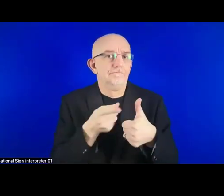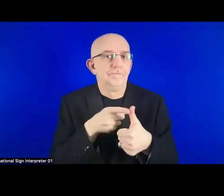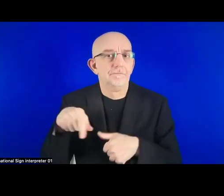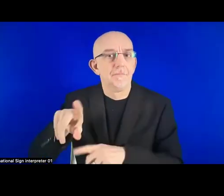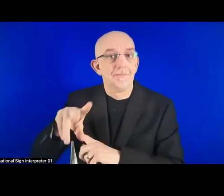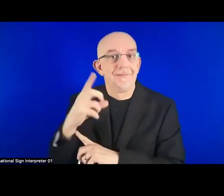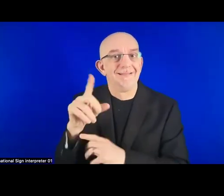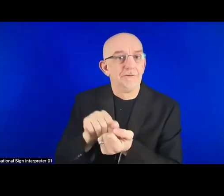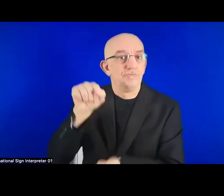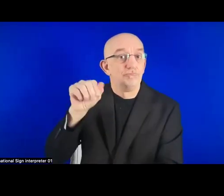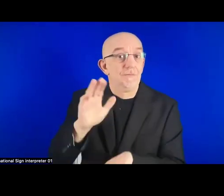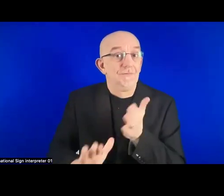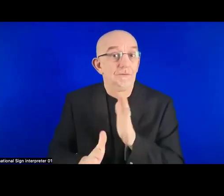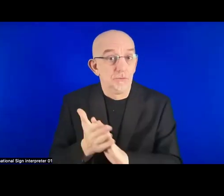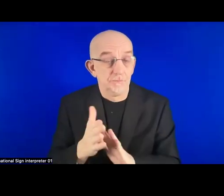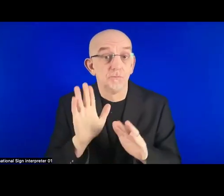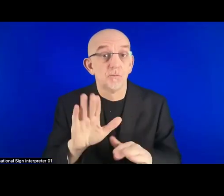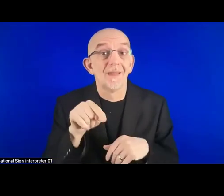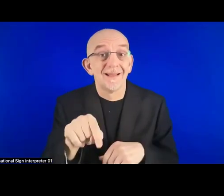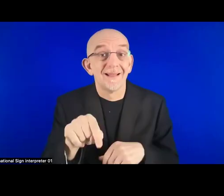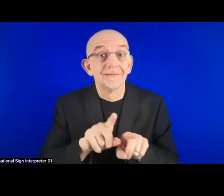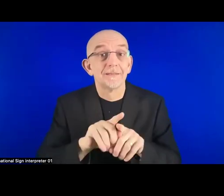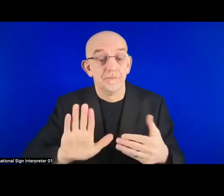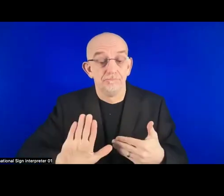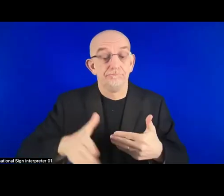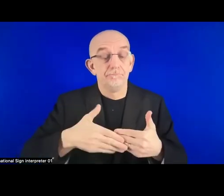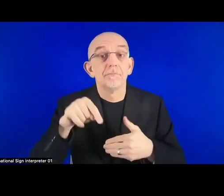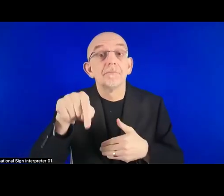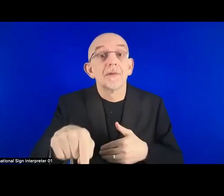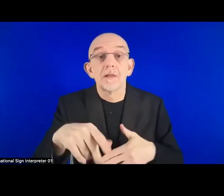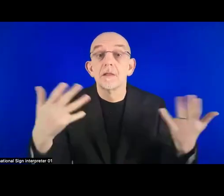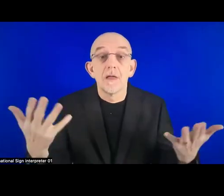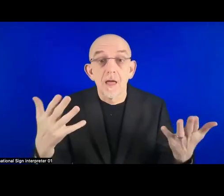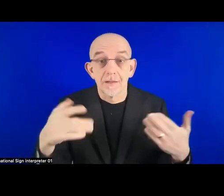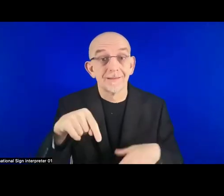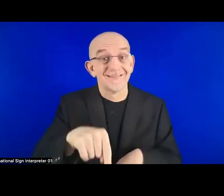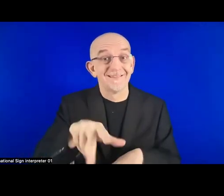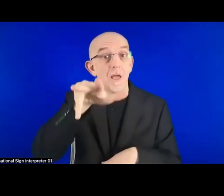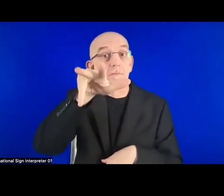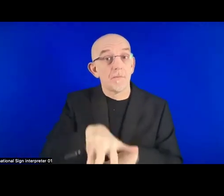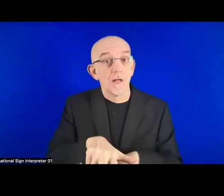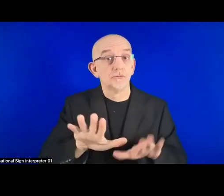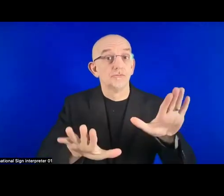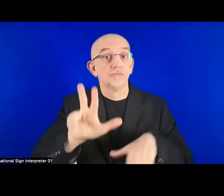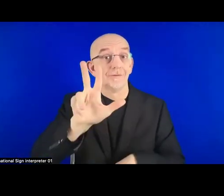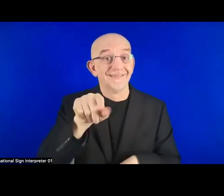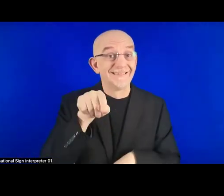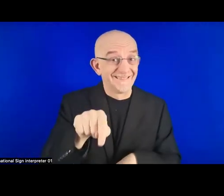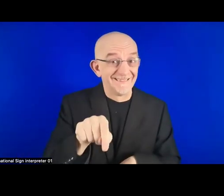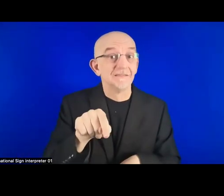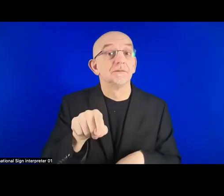been awarded your PhD or completed all the requirements of your PhD including your